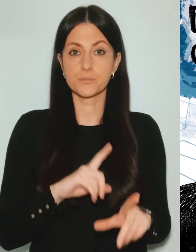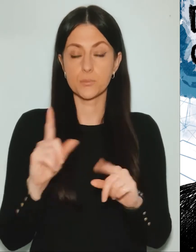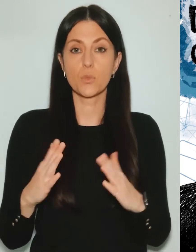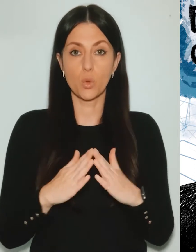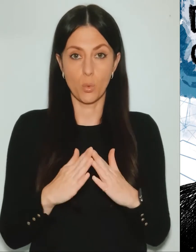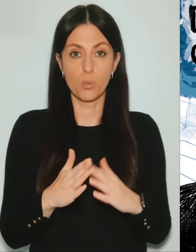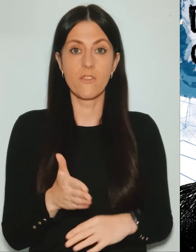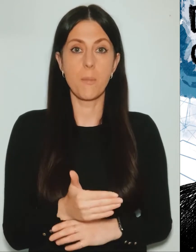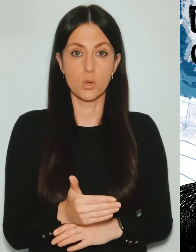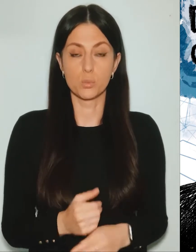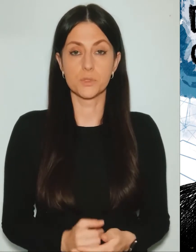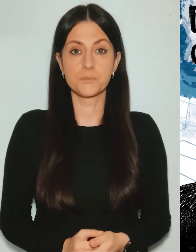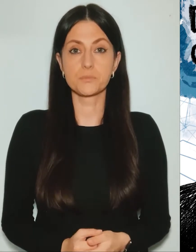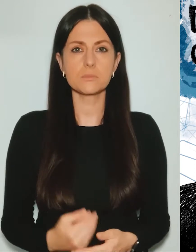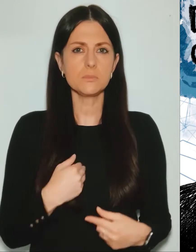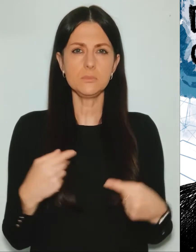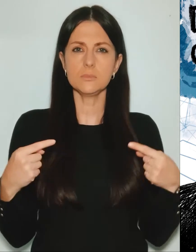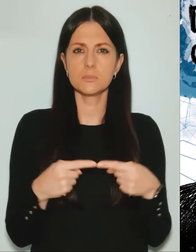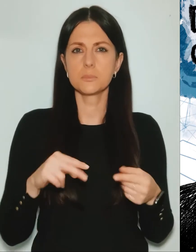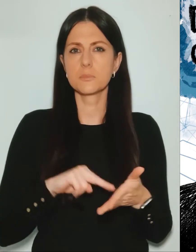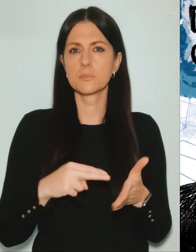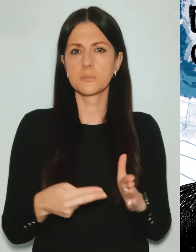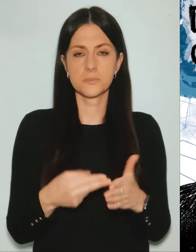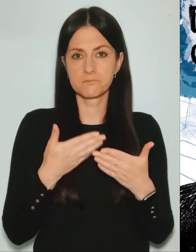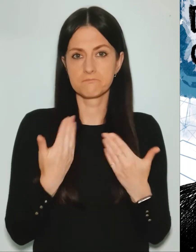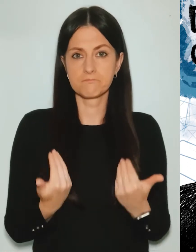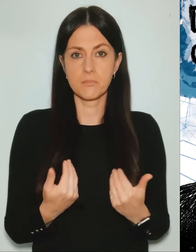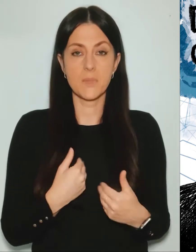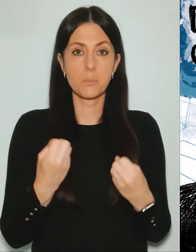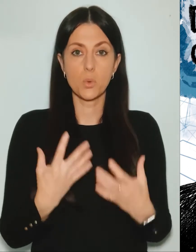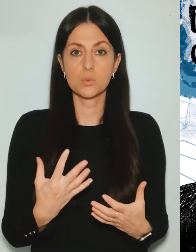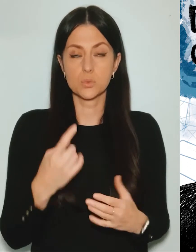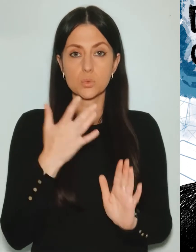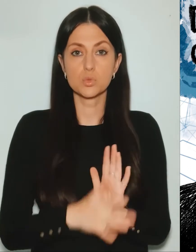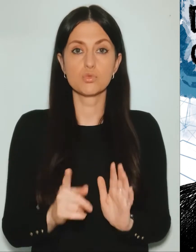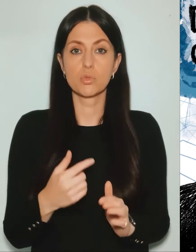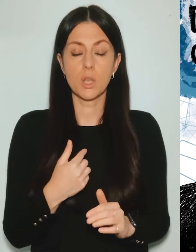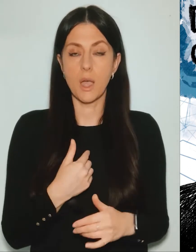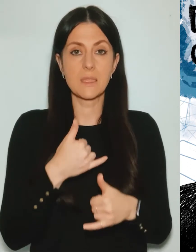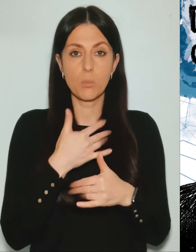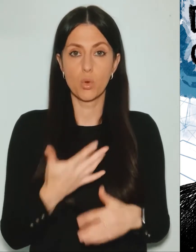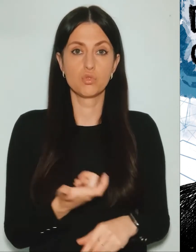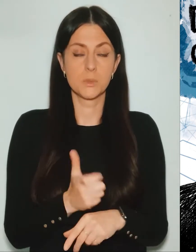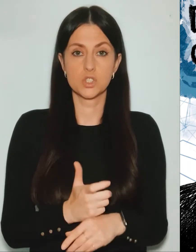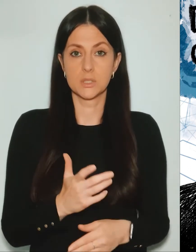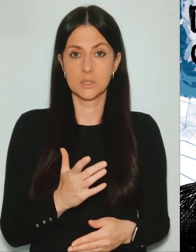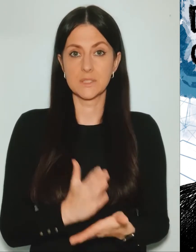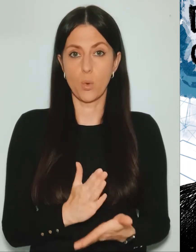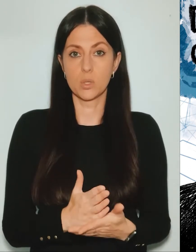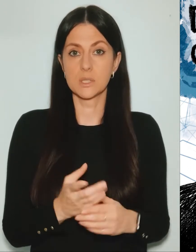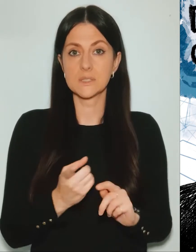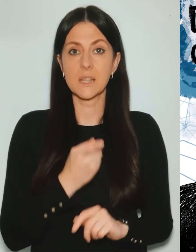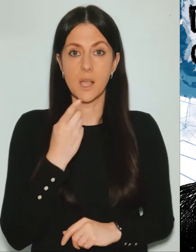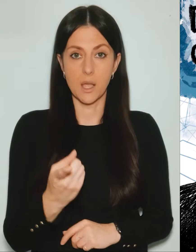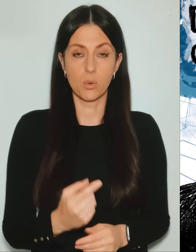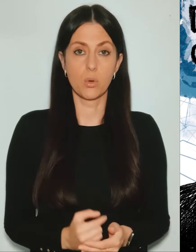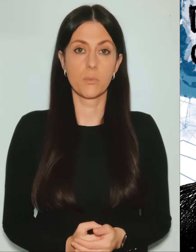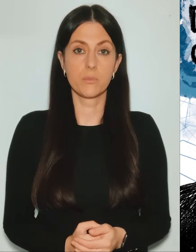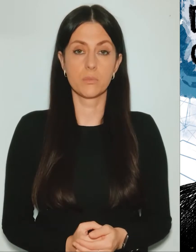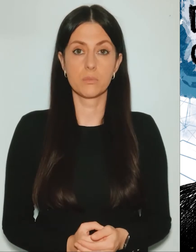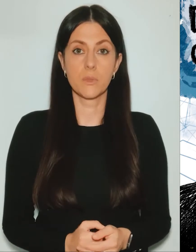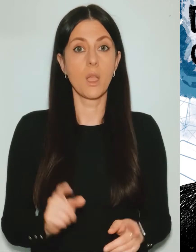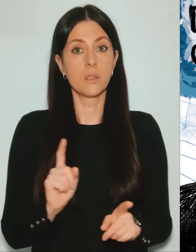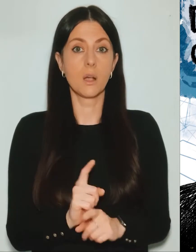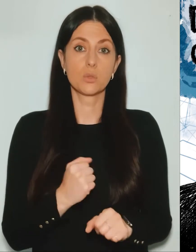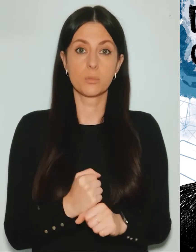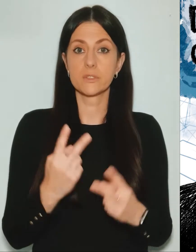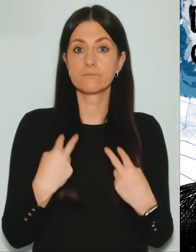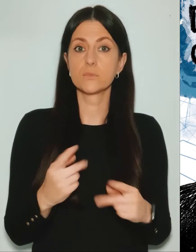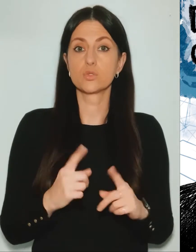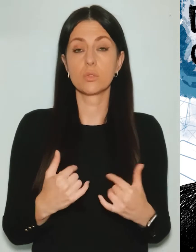I didn't have a clear plan, I just realized that I couldn't go that far anymore and pretend that my life was going on, that everything was okay.